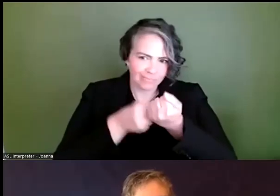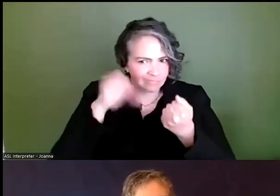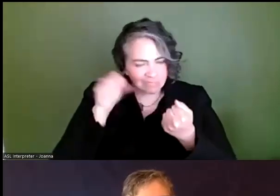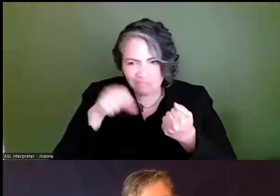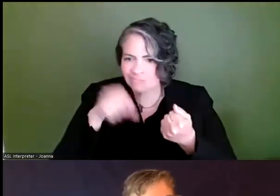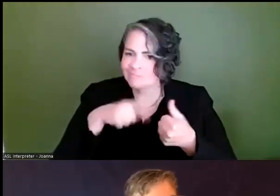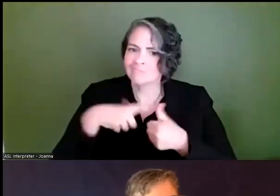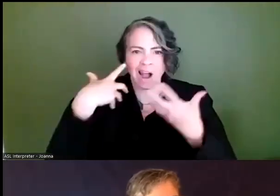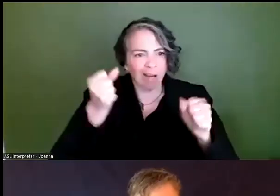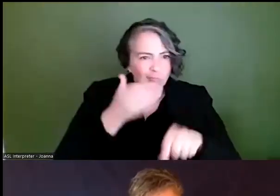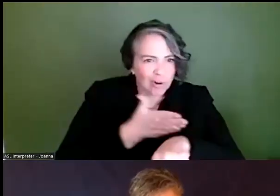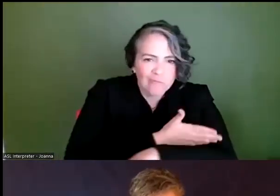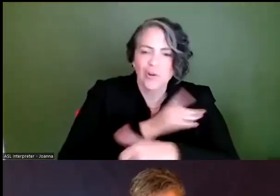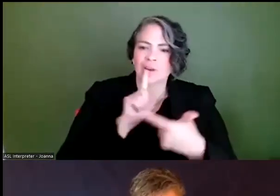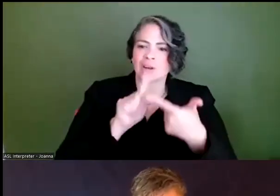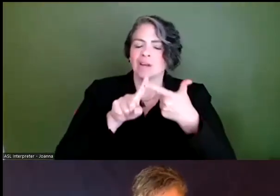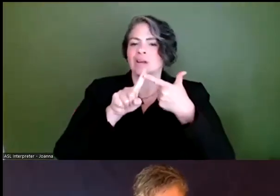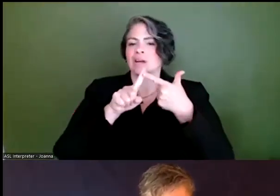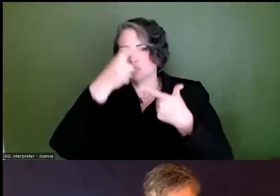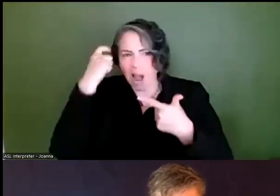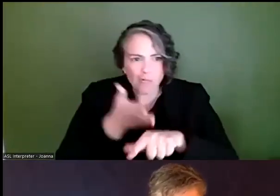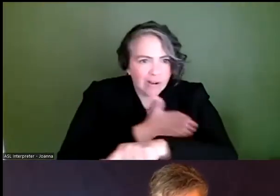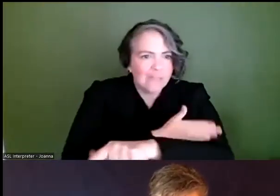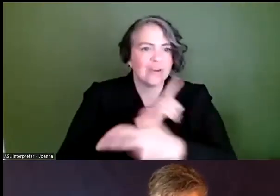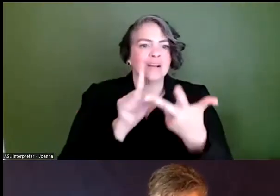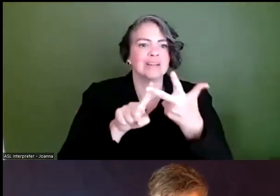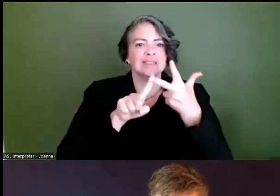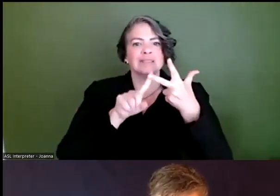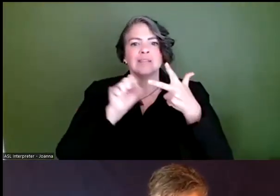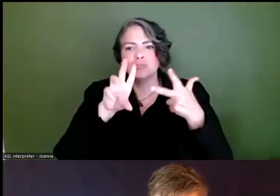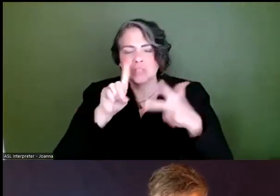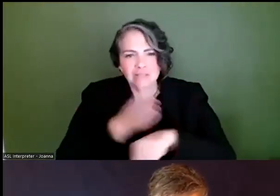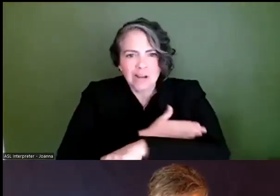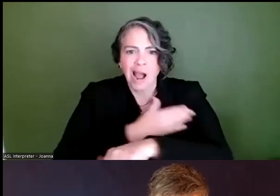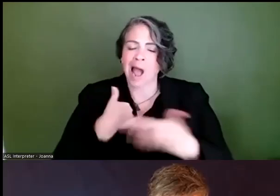put together almost 17 years abstinence and I have a wife, a home, children,